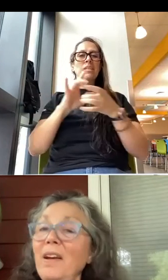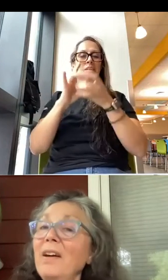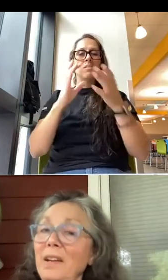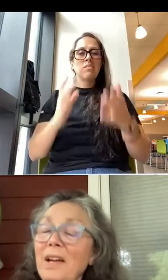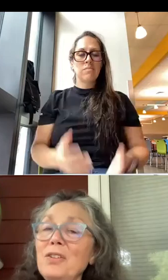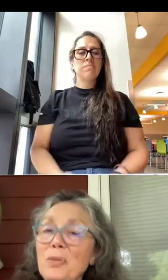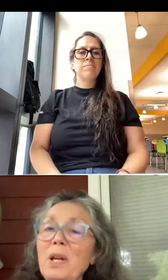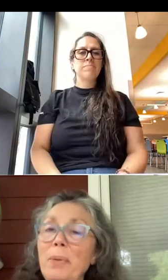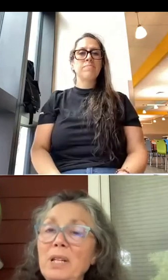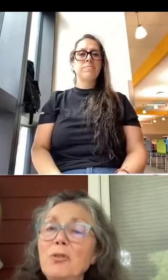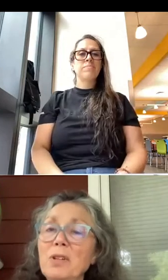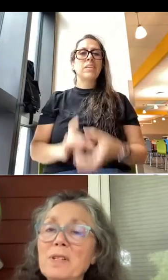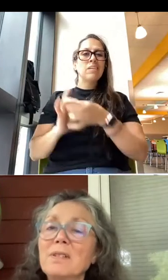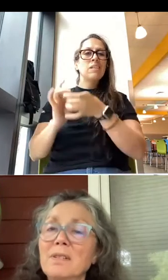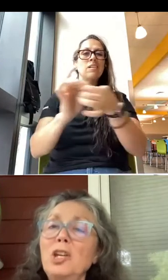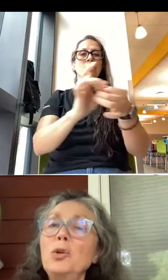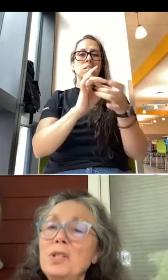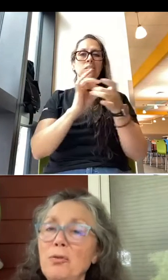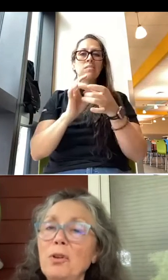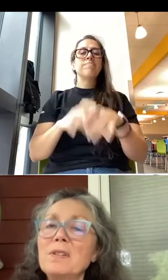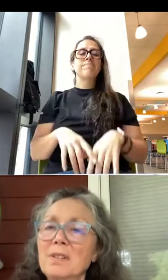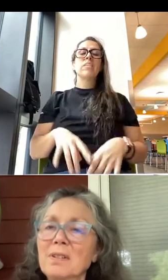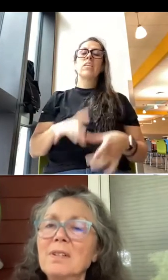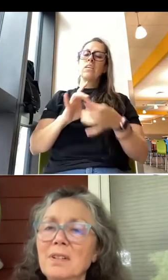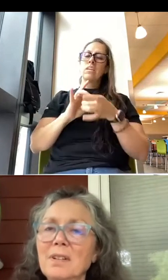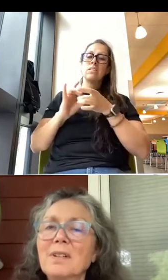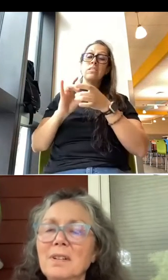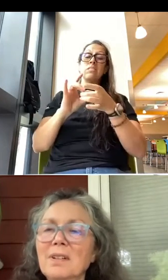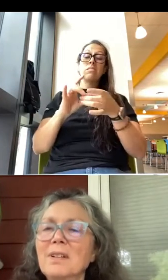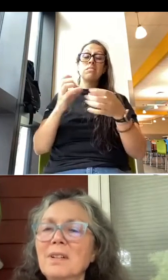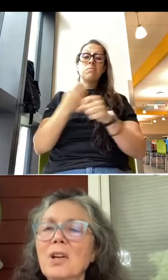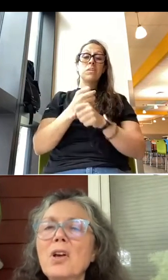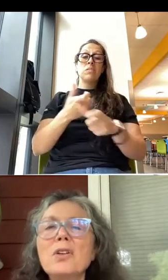Yeah, connections make a big difference, a huge difference, yeah.